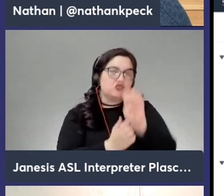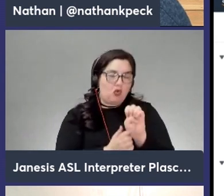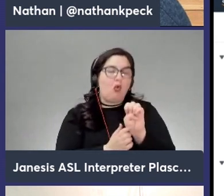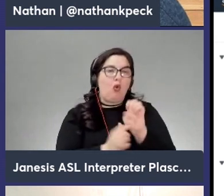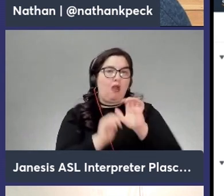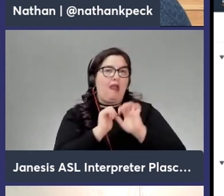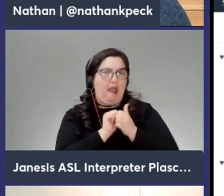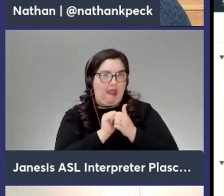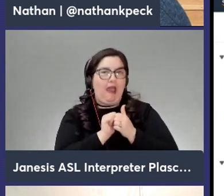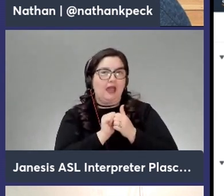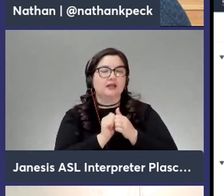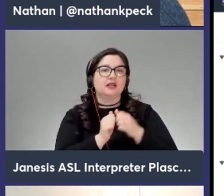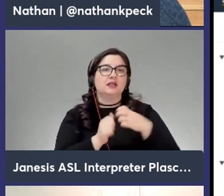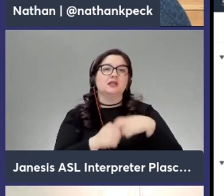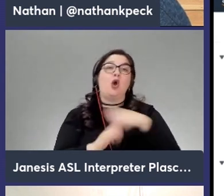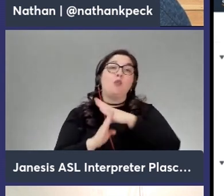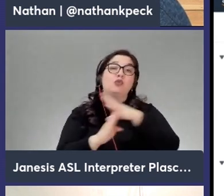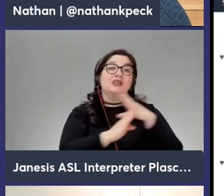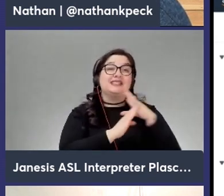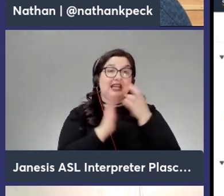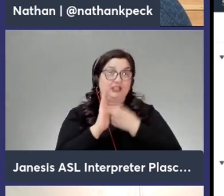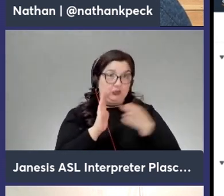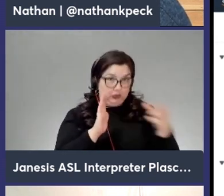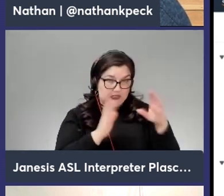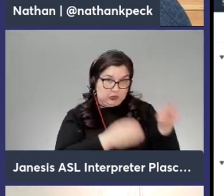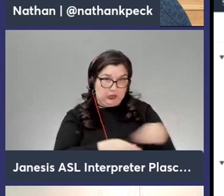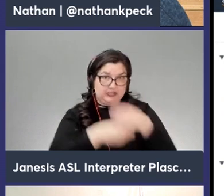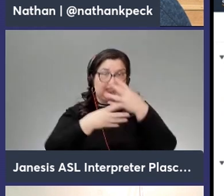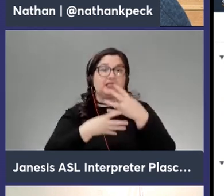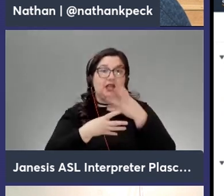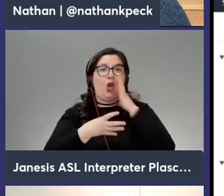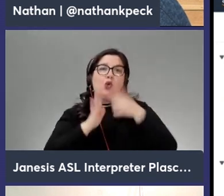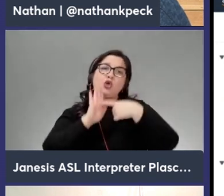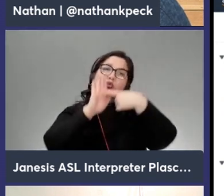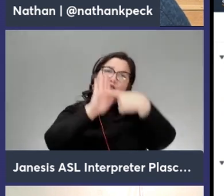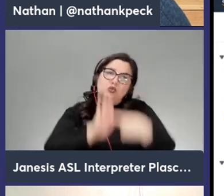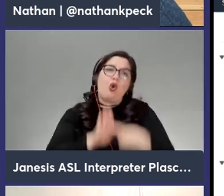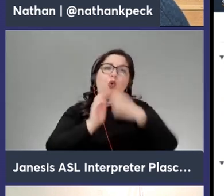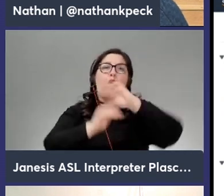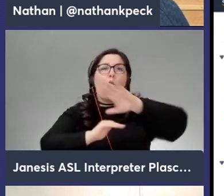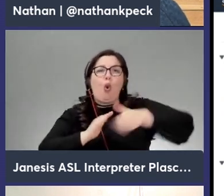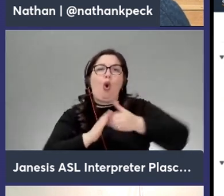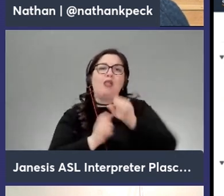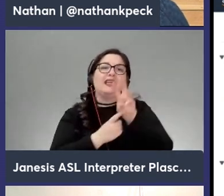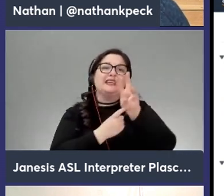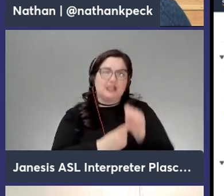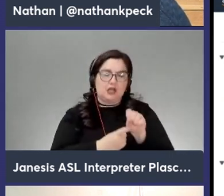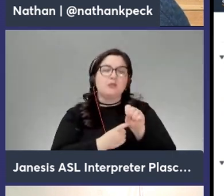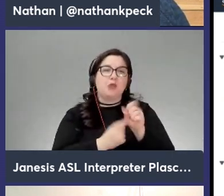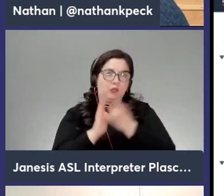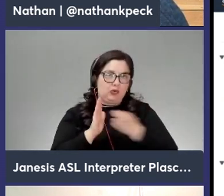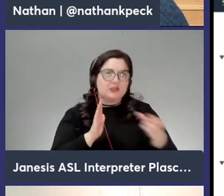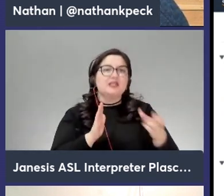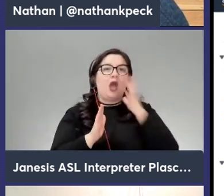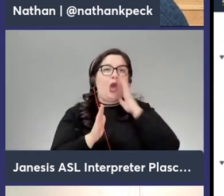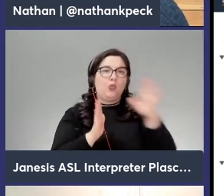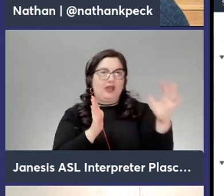When I go to protected resources, it'll show me all the AWS resources I'm protecting. I'll click on this protected resource.